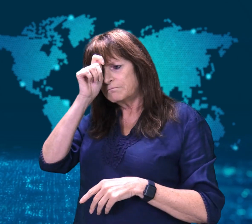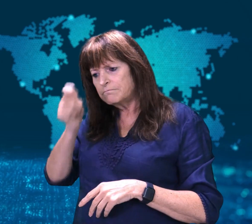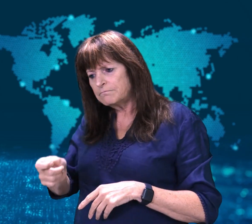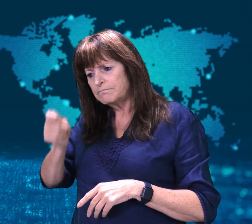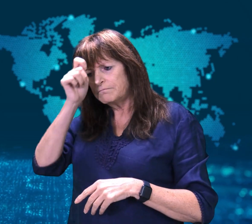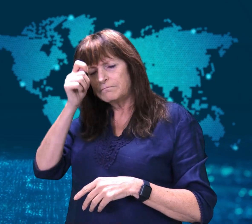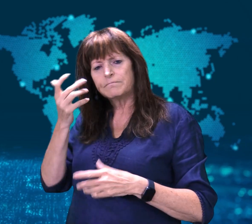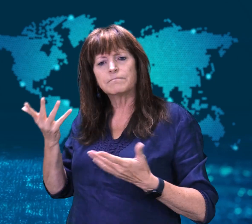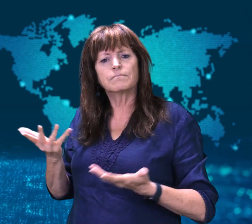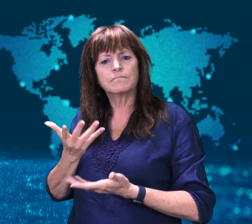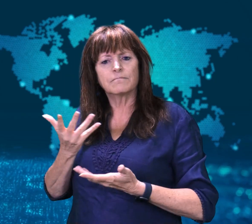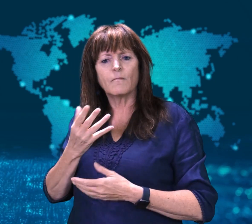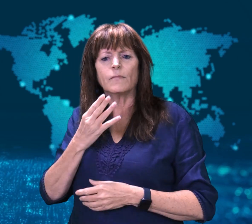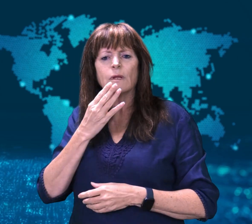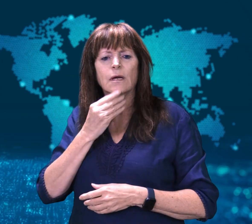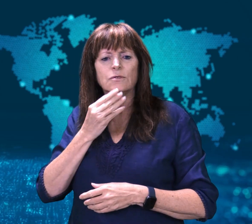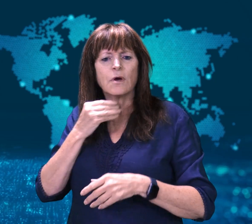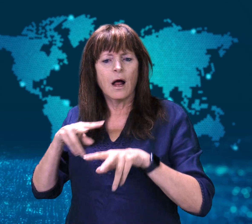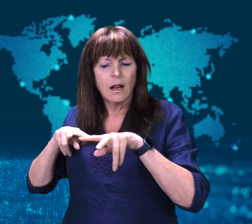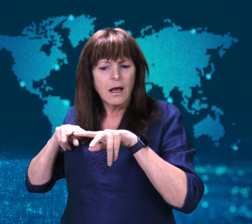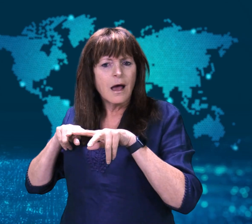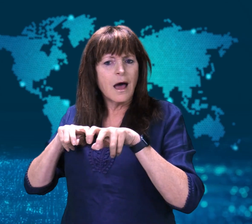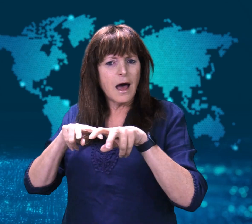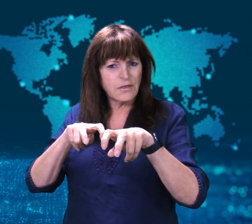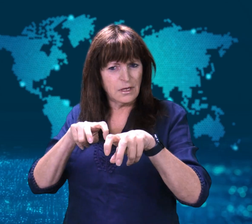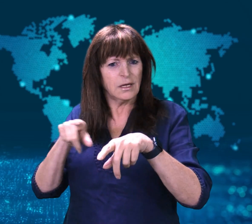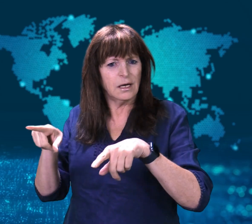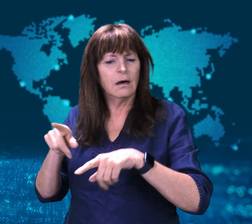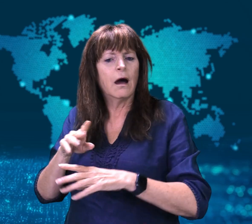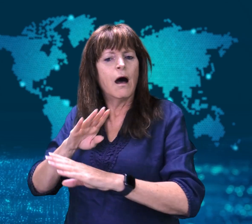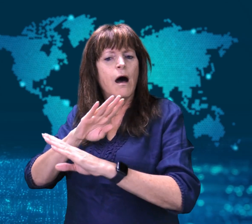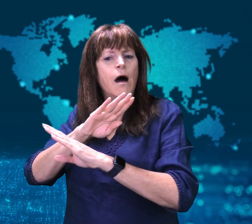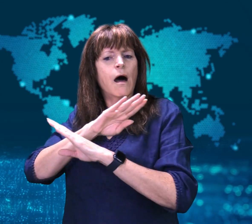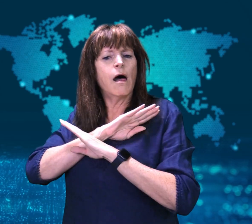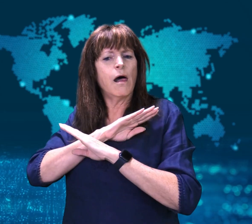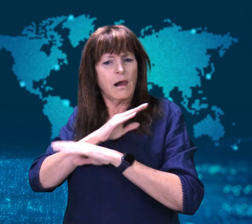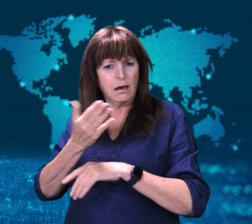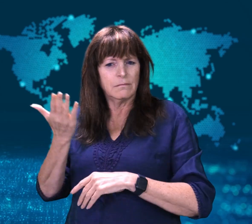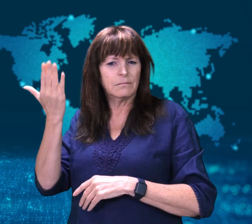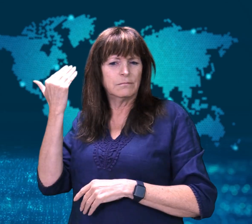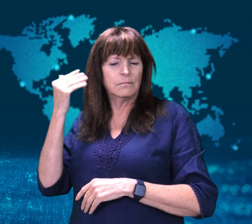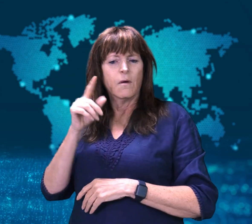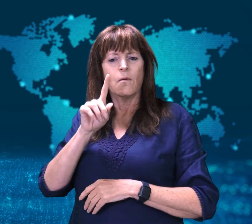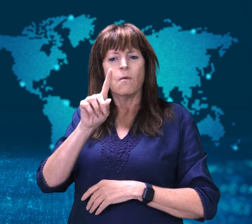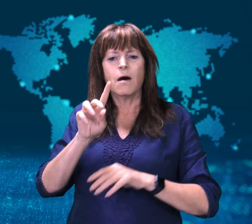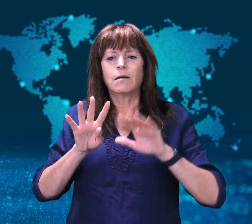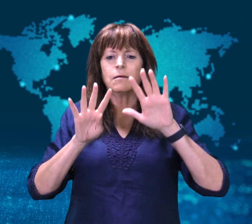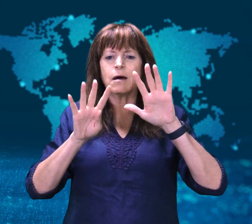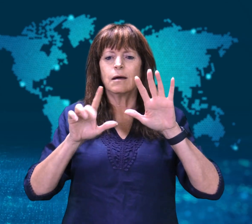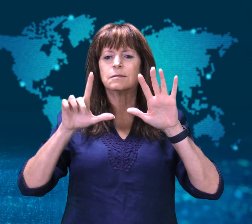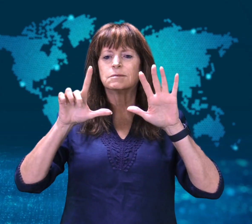who were killed at the 1972 Munich Olympics,